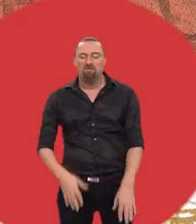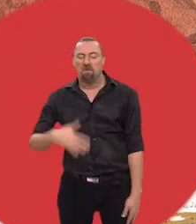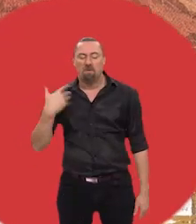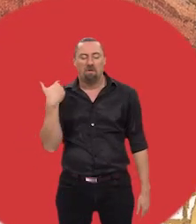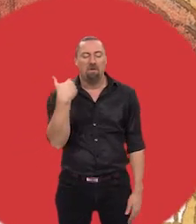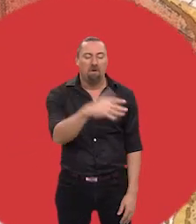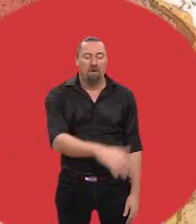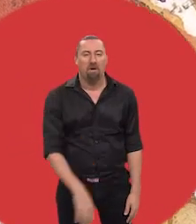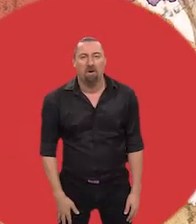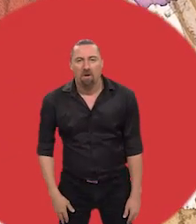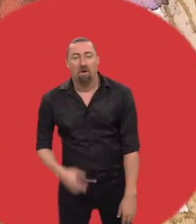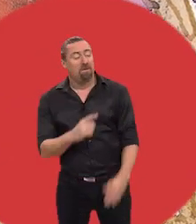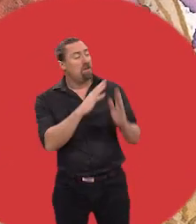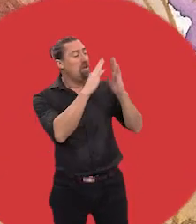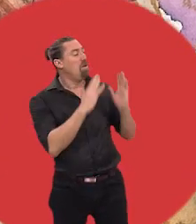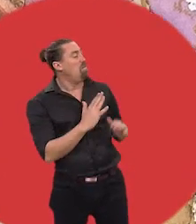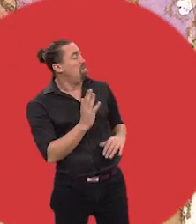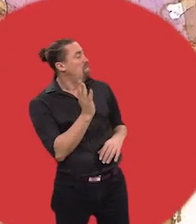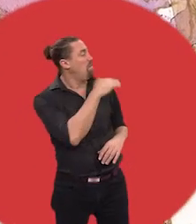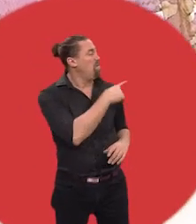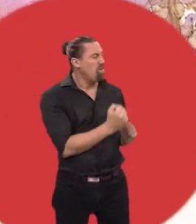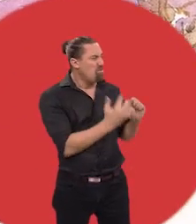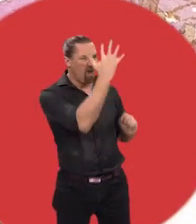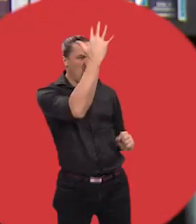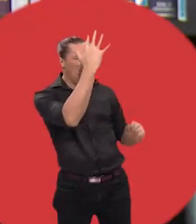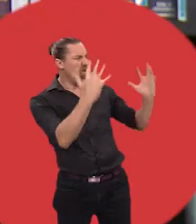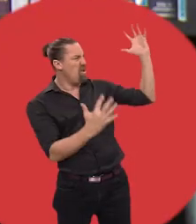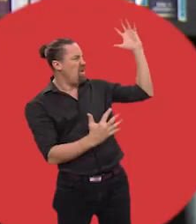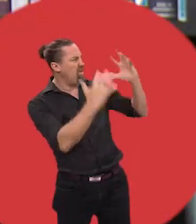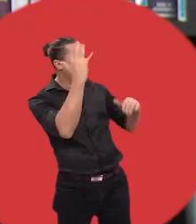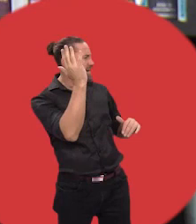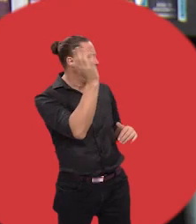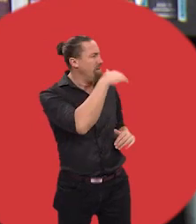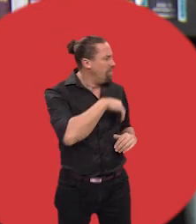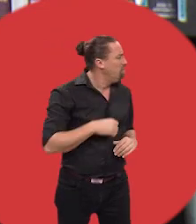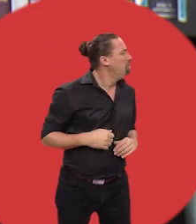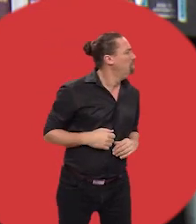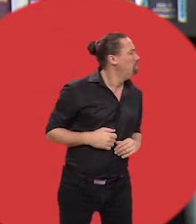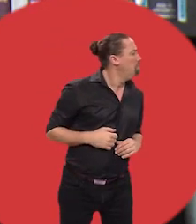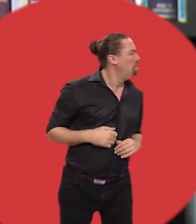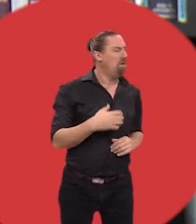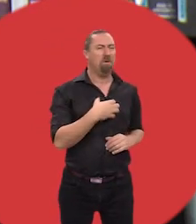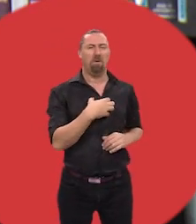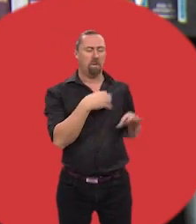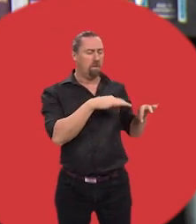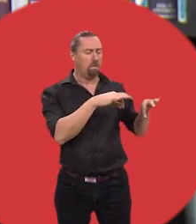They pass Mr.Lee's place where everything grows, so carefully planted in neat little rows.